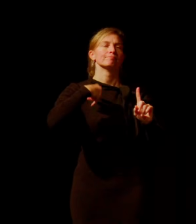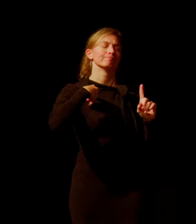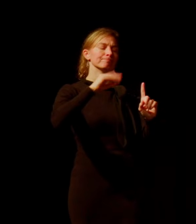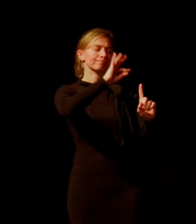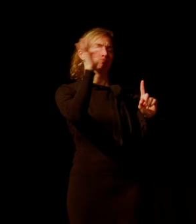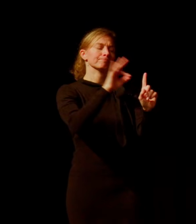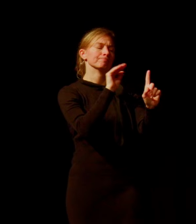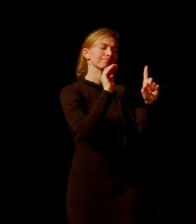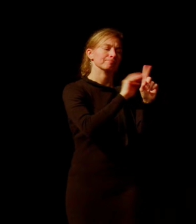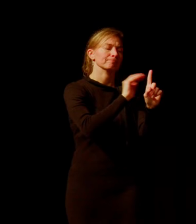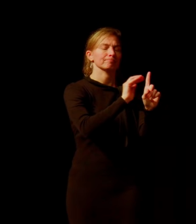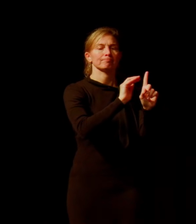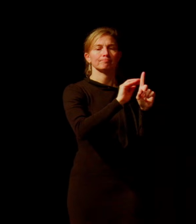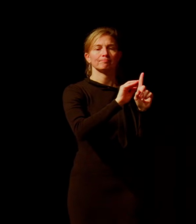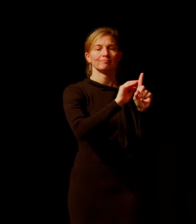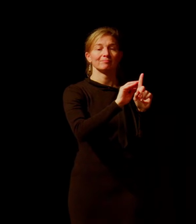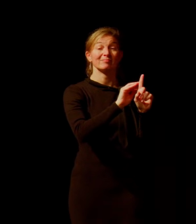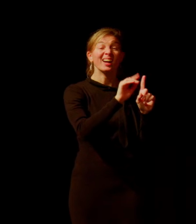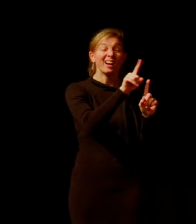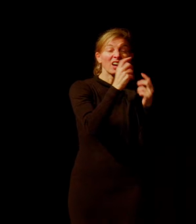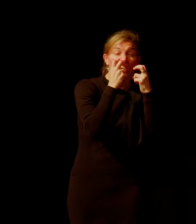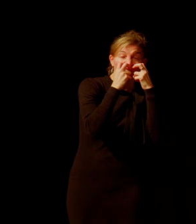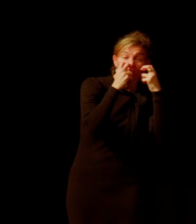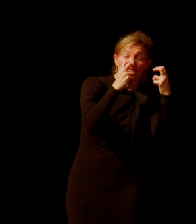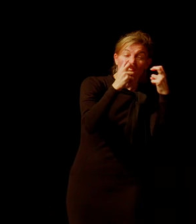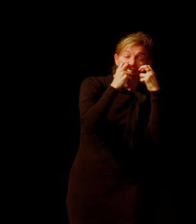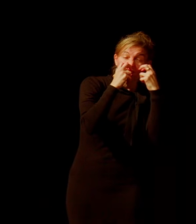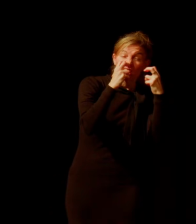something she had been holding back for 30 years.